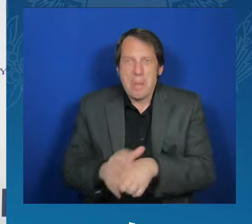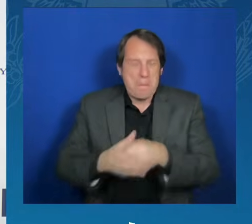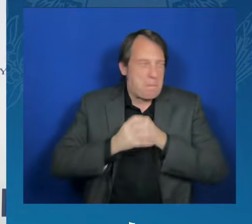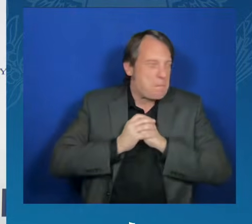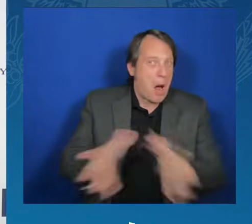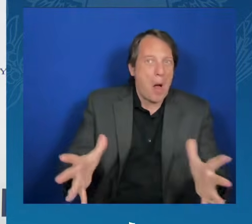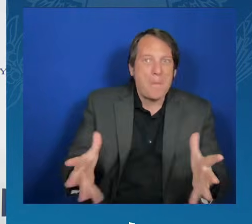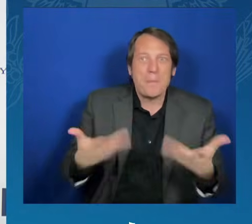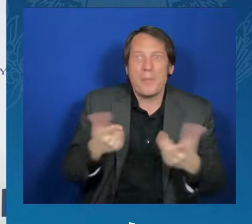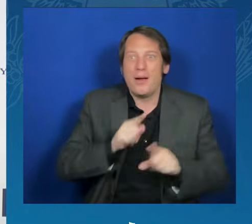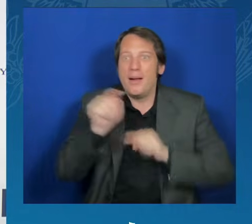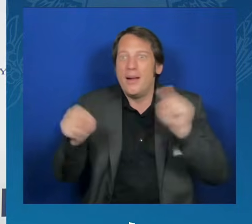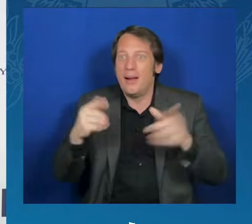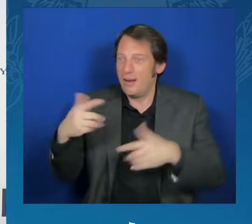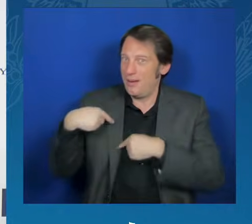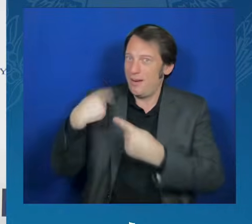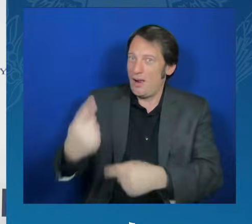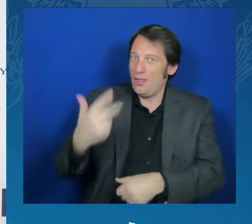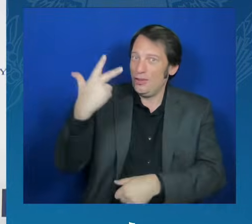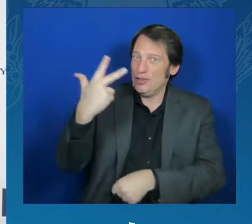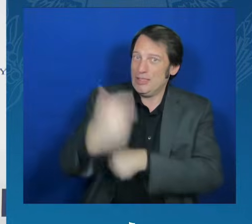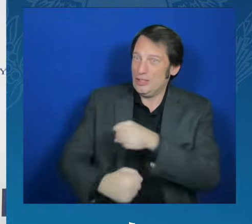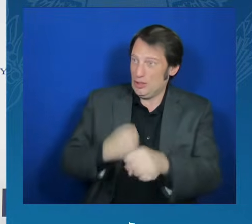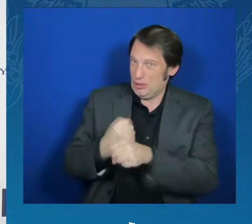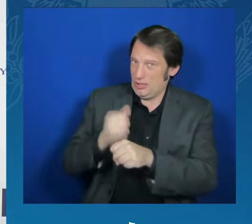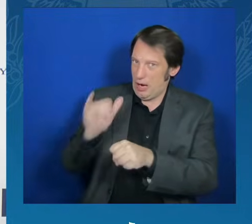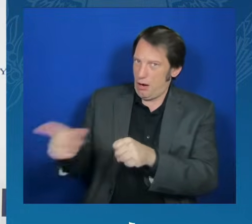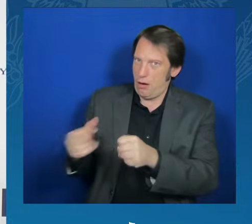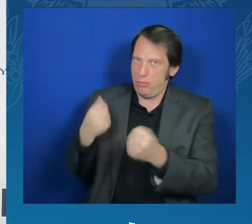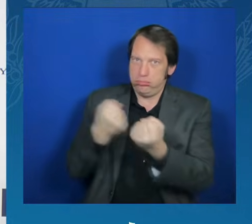we have implemented our National Security Strategy.